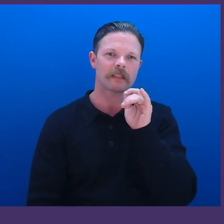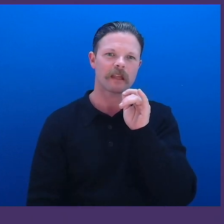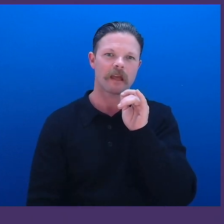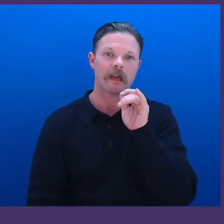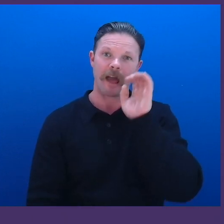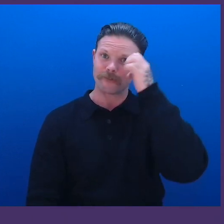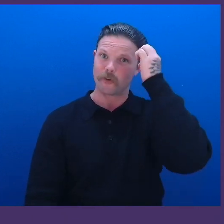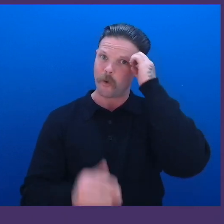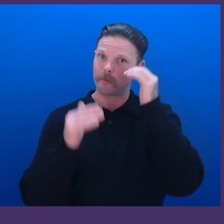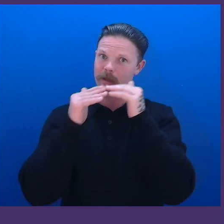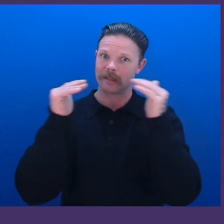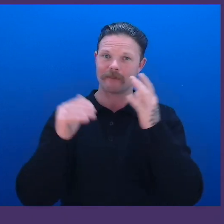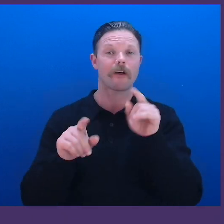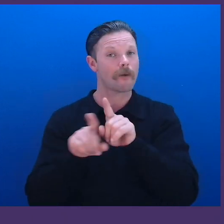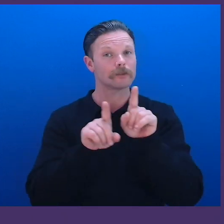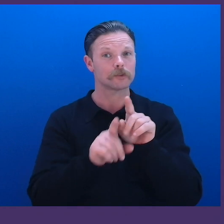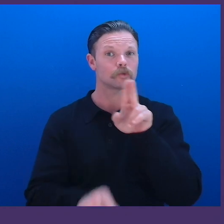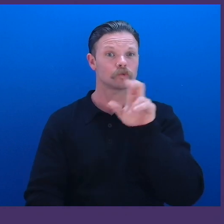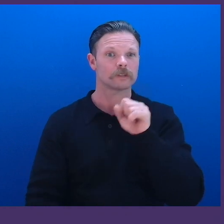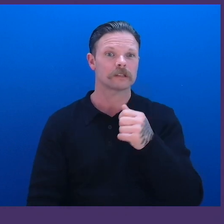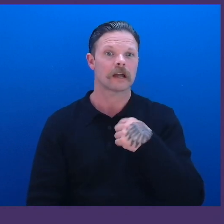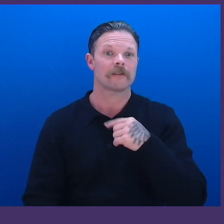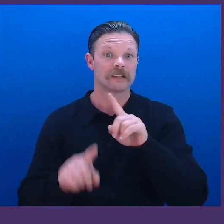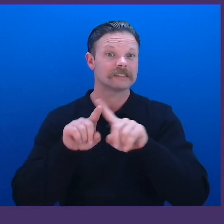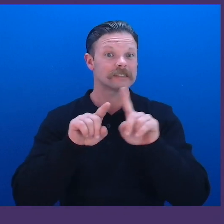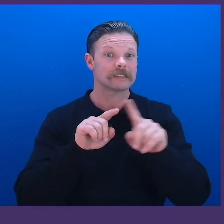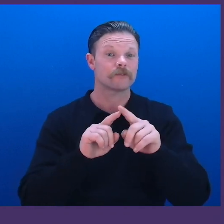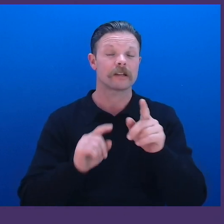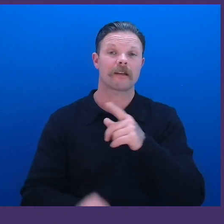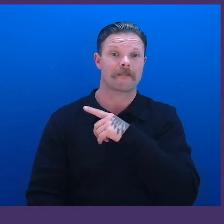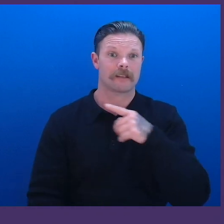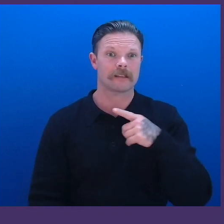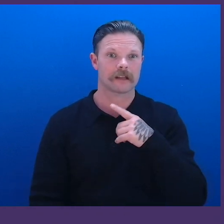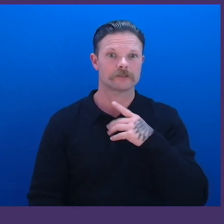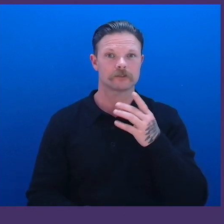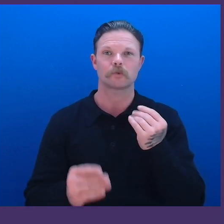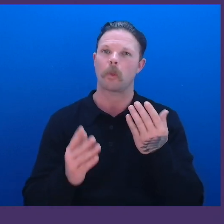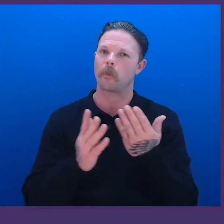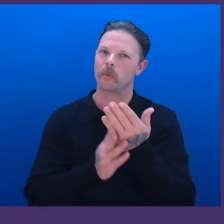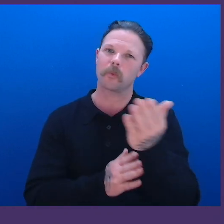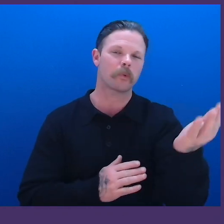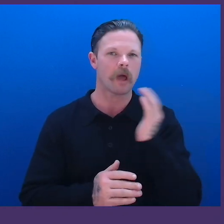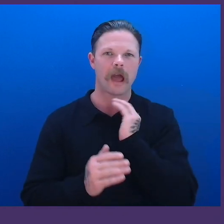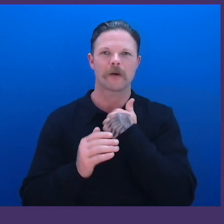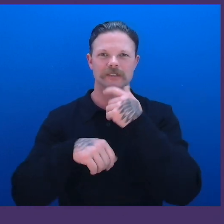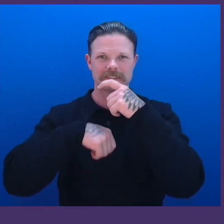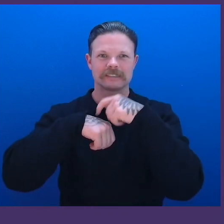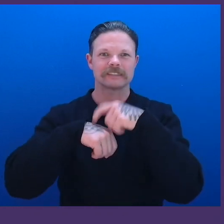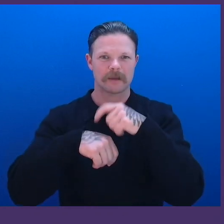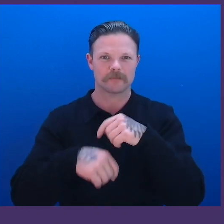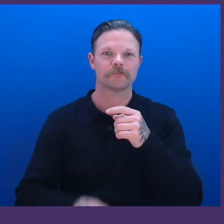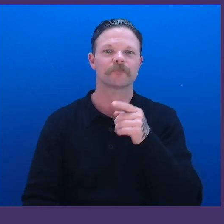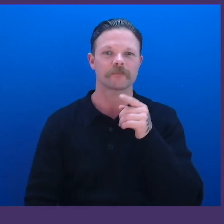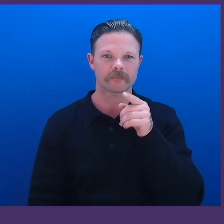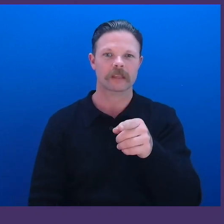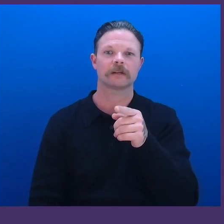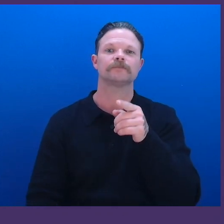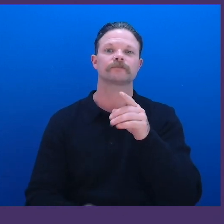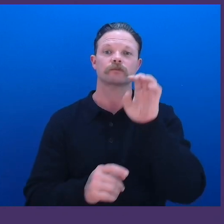in the U.S., there's been different legislations developed over time, the Web Accessibility Directive, the European Accessibility Act or the ADA,